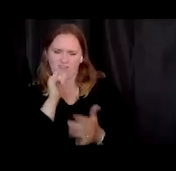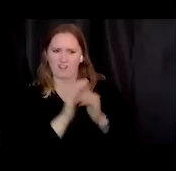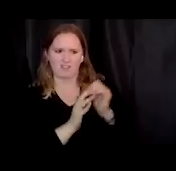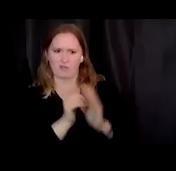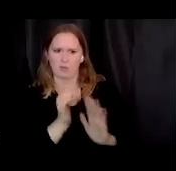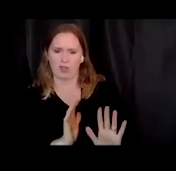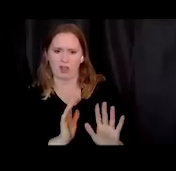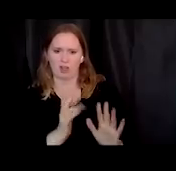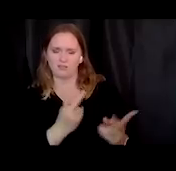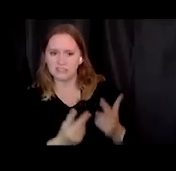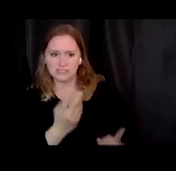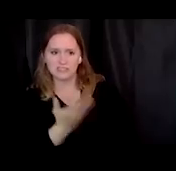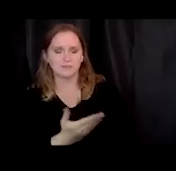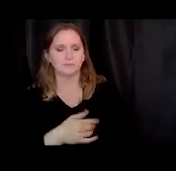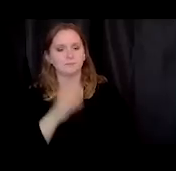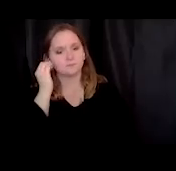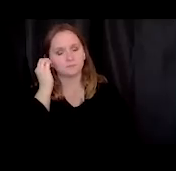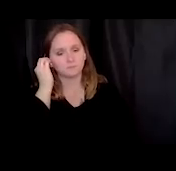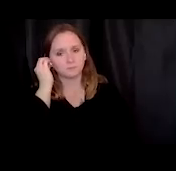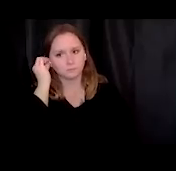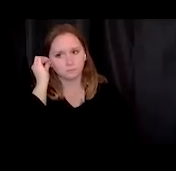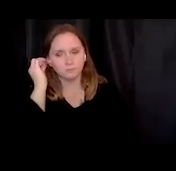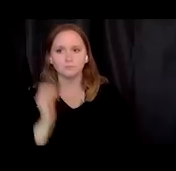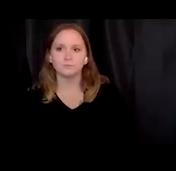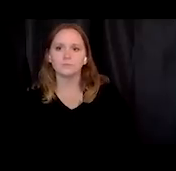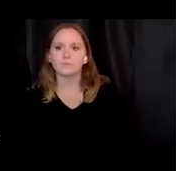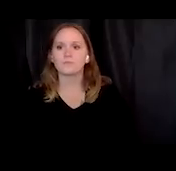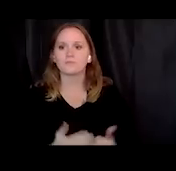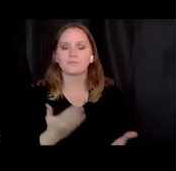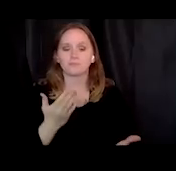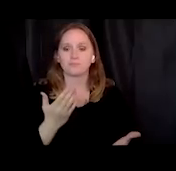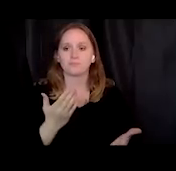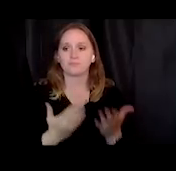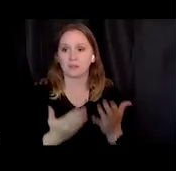To visit a person in their family with hoarding disorder, they might not be able to visit because there's nowhere to sit